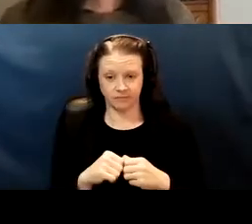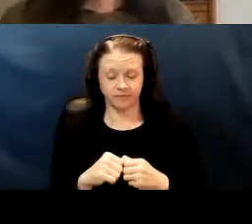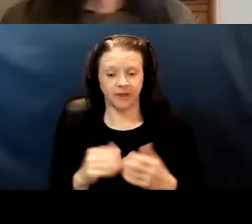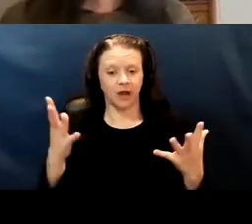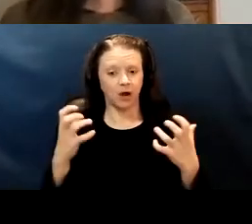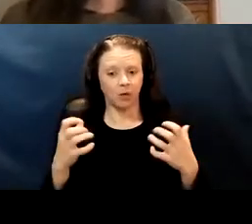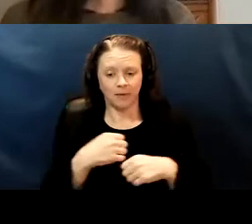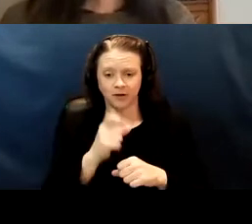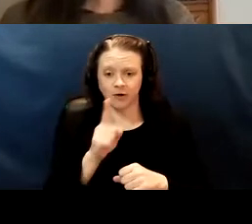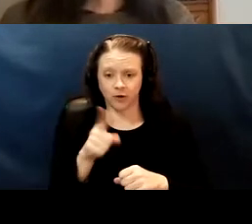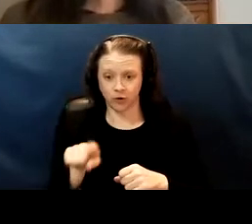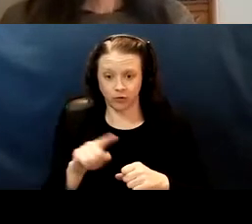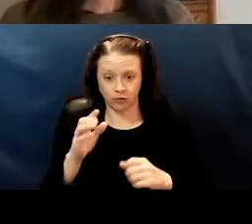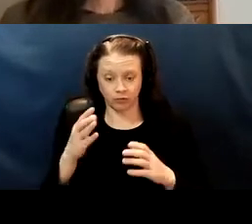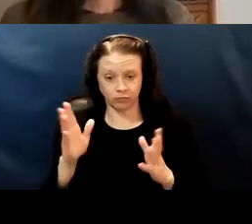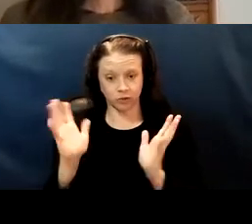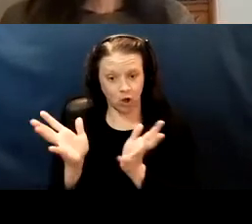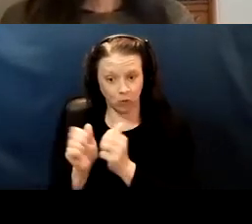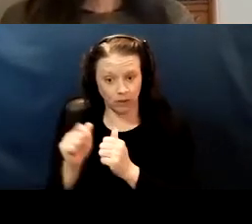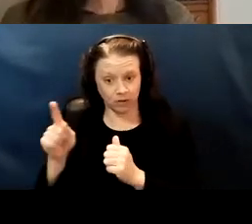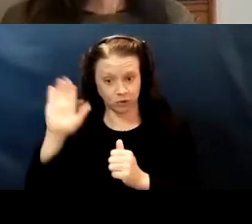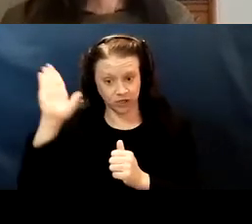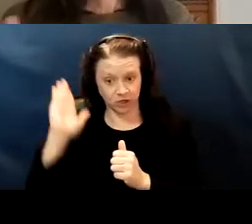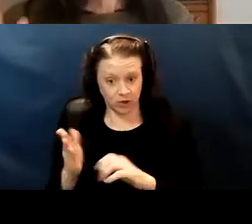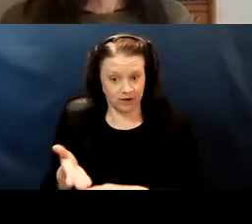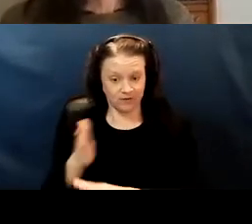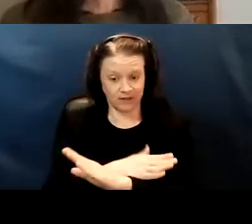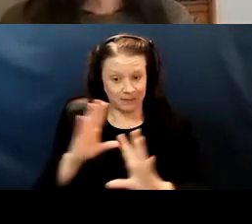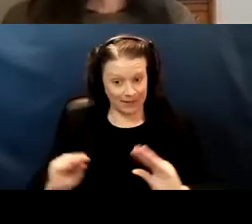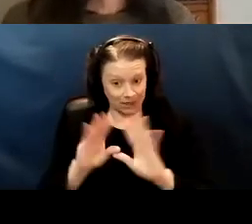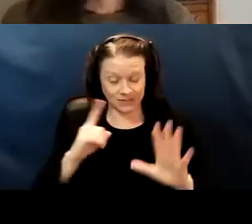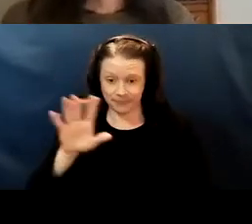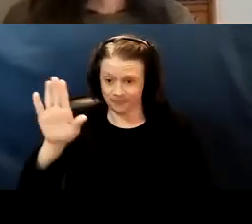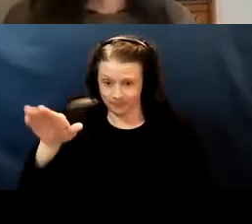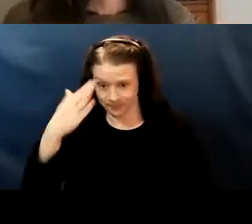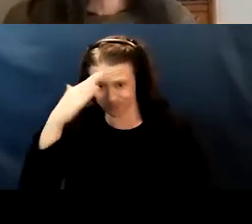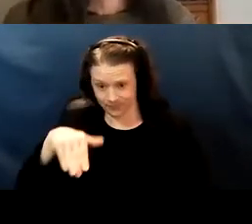talking to the presenter in advance and making it really clear that you're going to want them to describe their slides. And you can